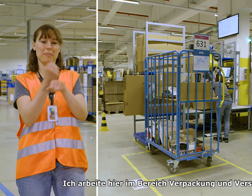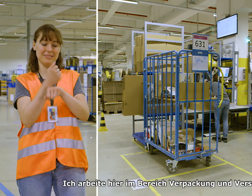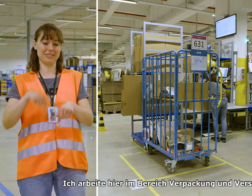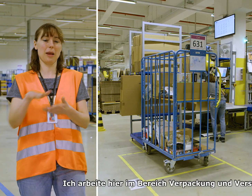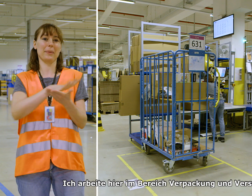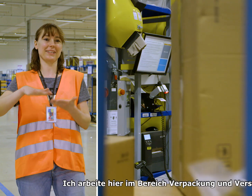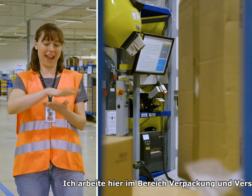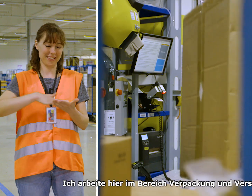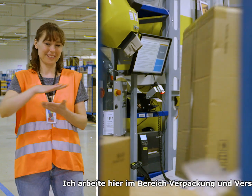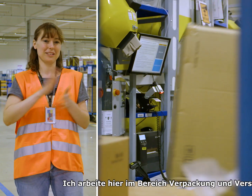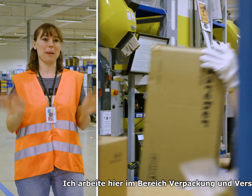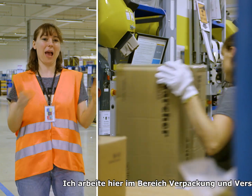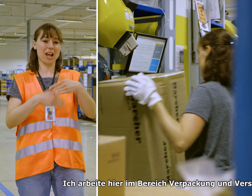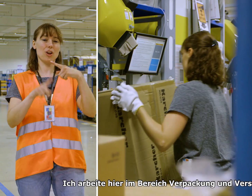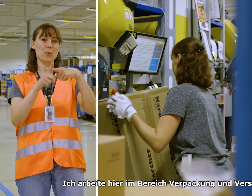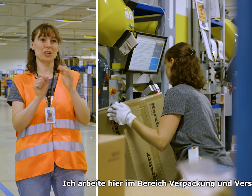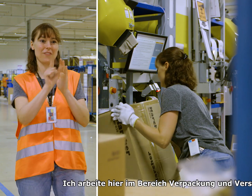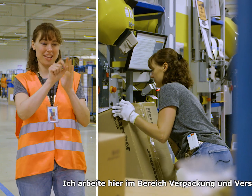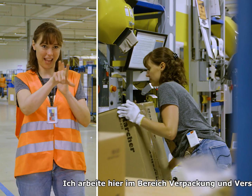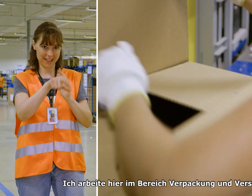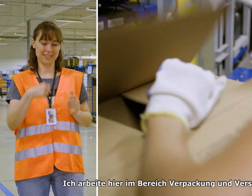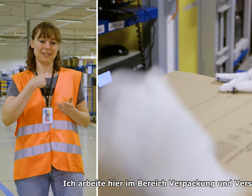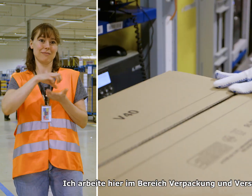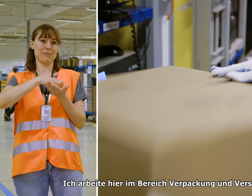I work here in the Packaging and Shipping area.